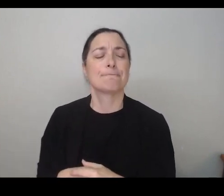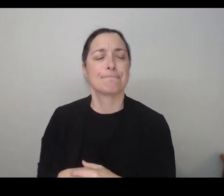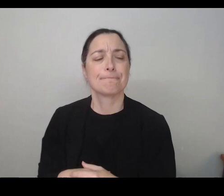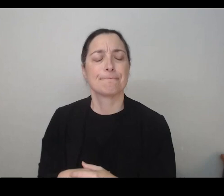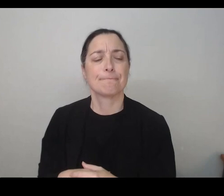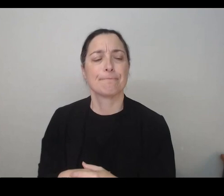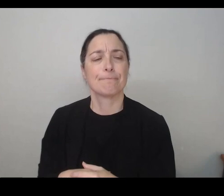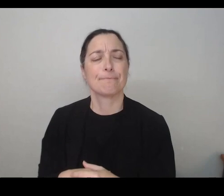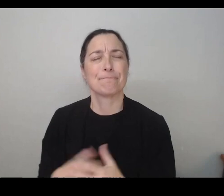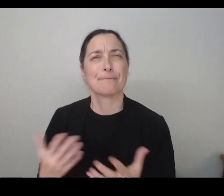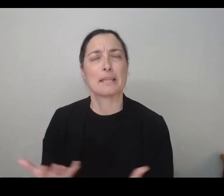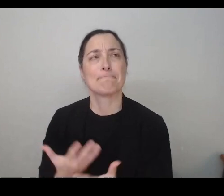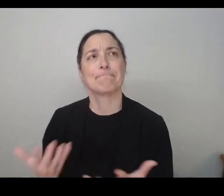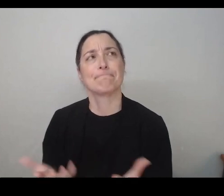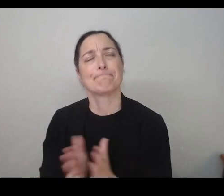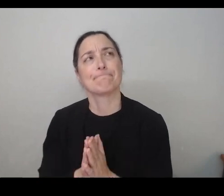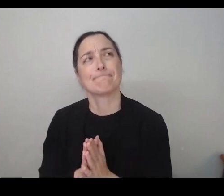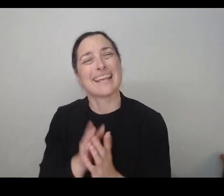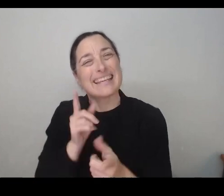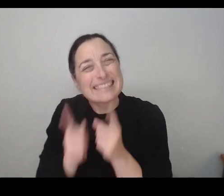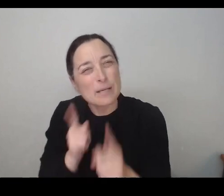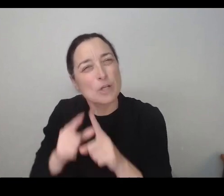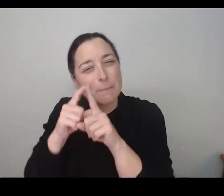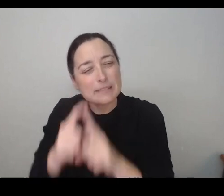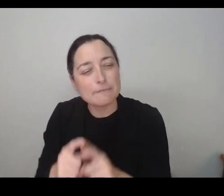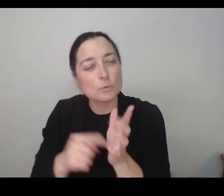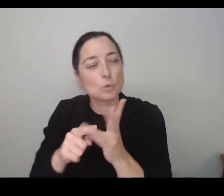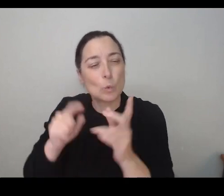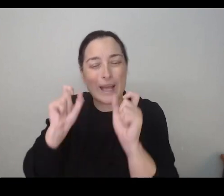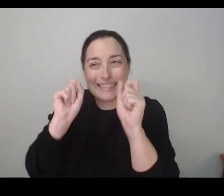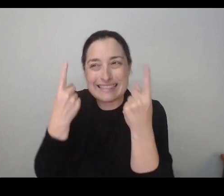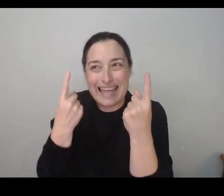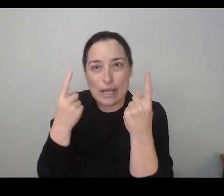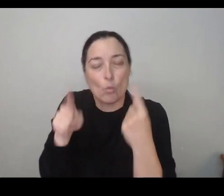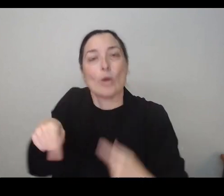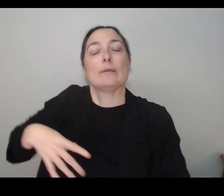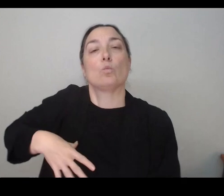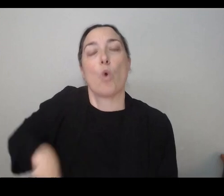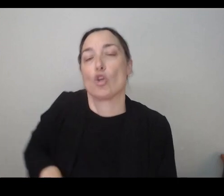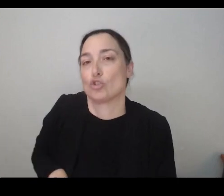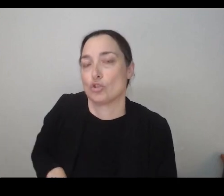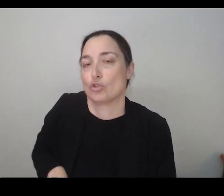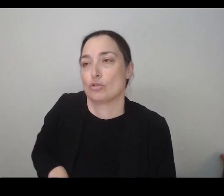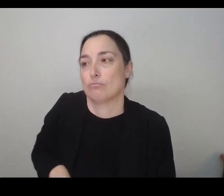it's sometimes difficult to understand what he wants to say or to show.